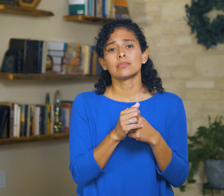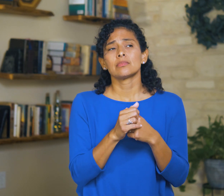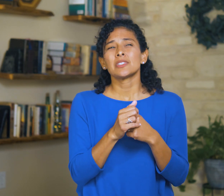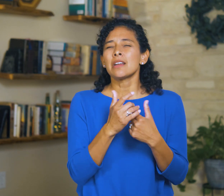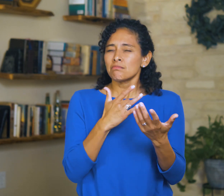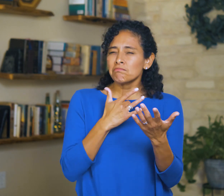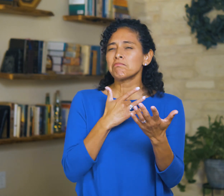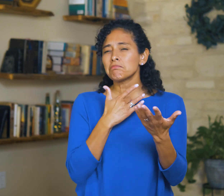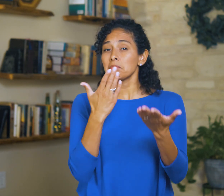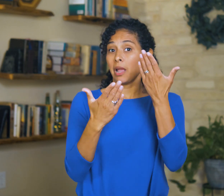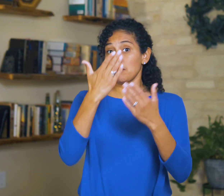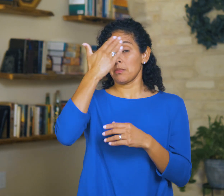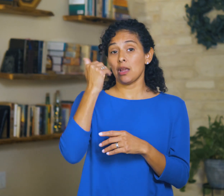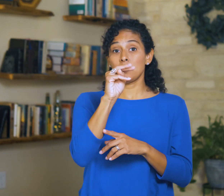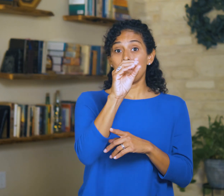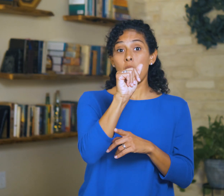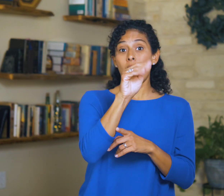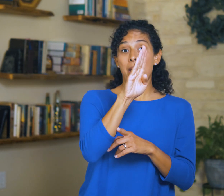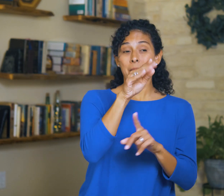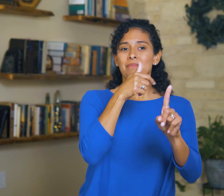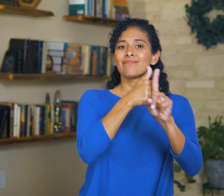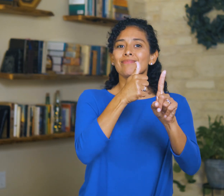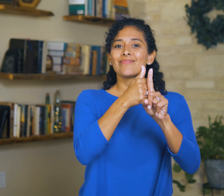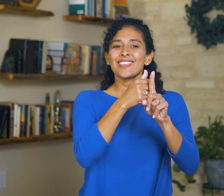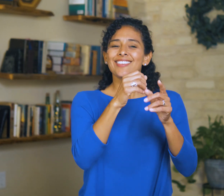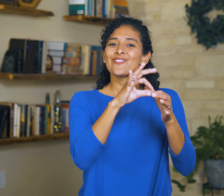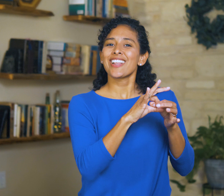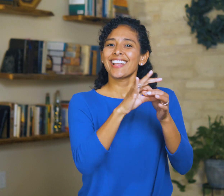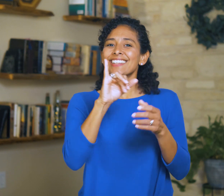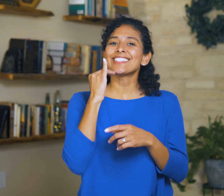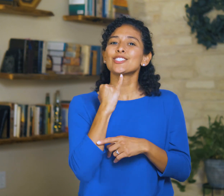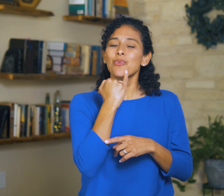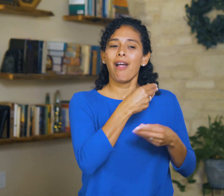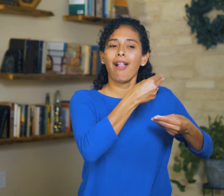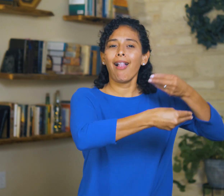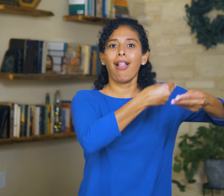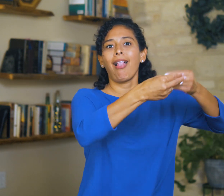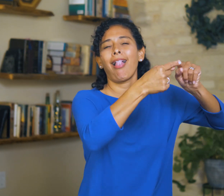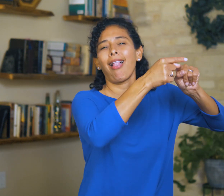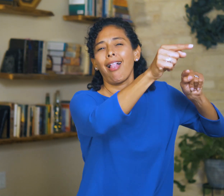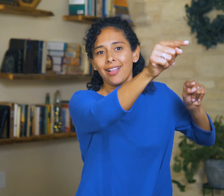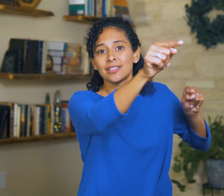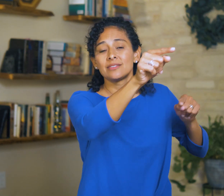This is almost certainly because the Moabites are distant relatives of the Israelites.